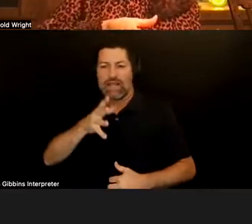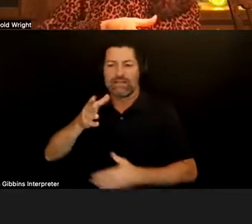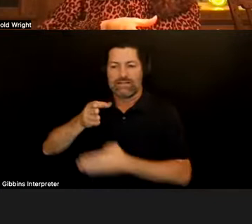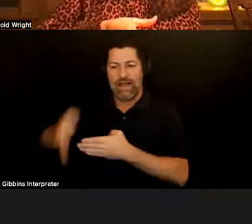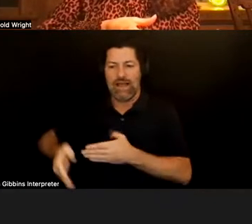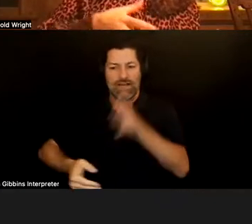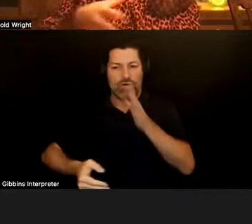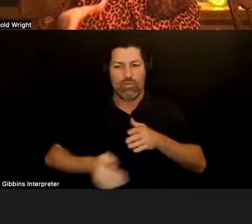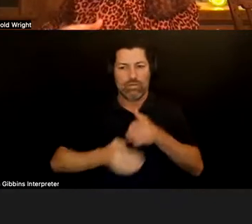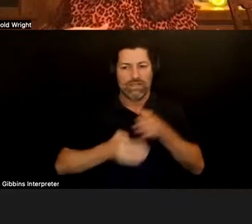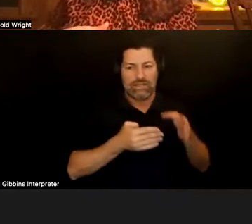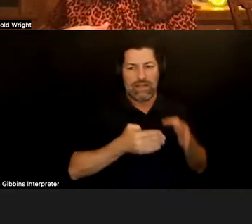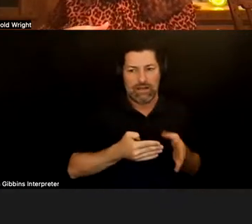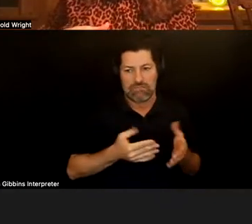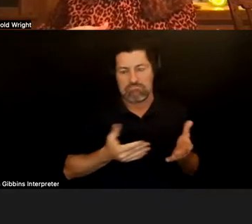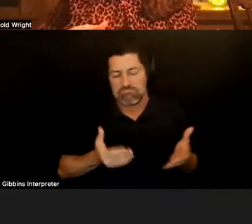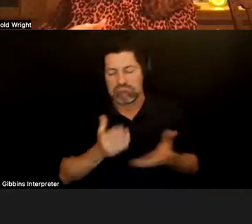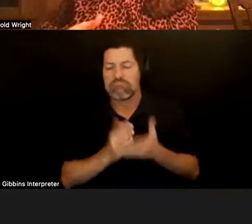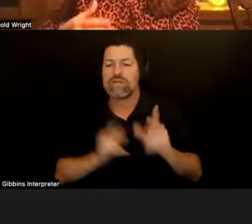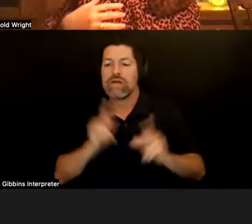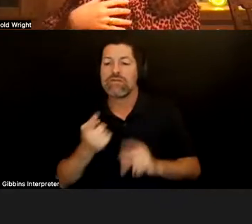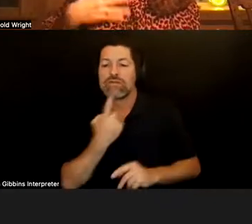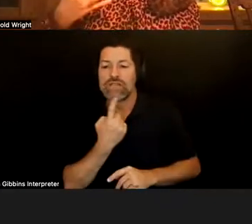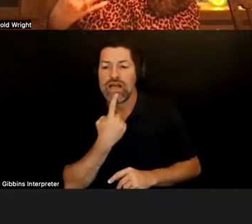side of God. 20:24:15 Some people will say that it has